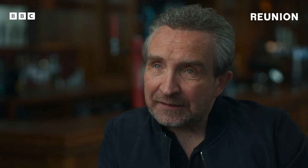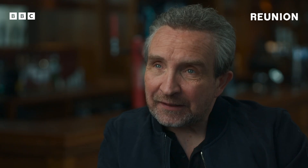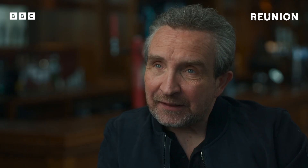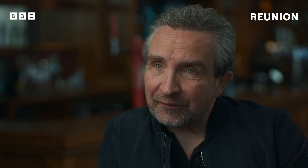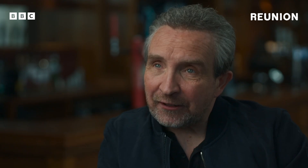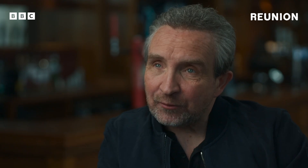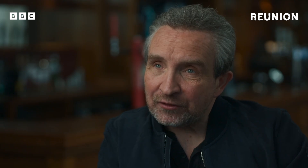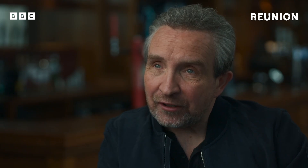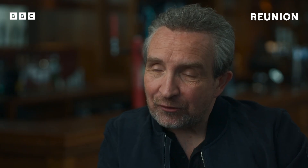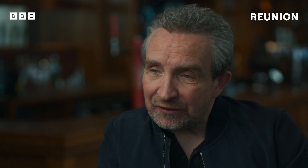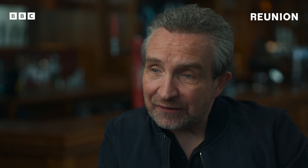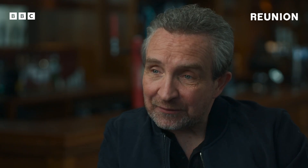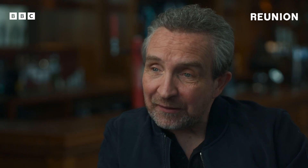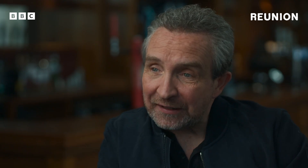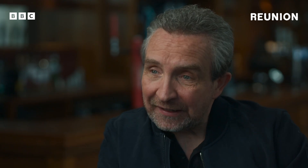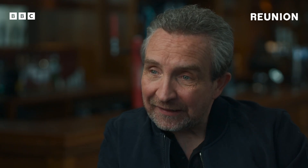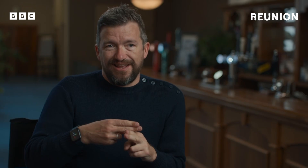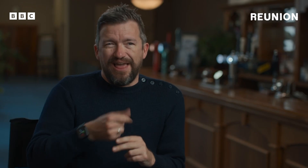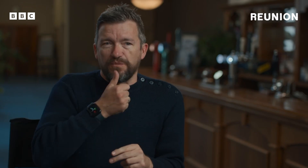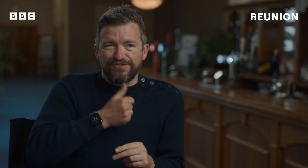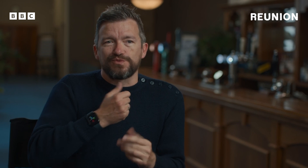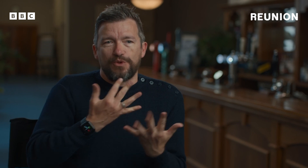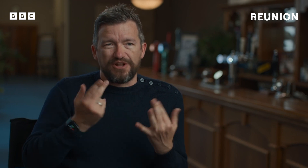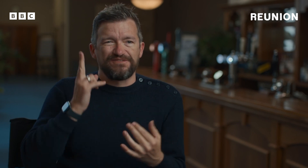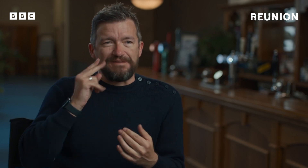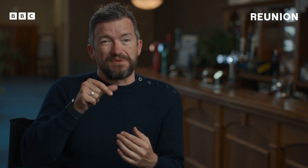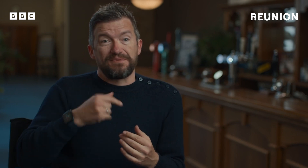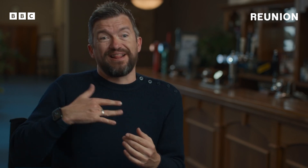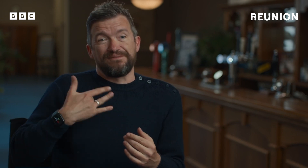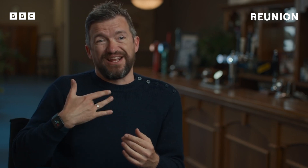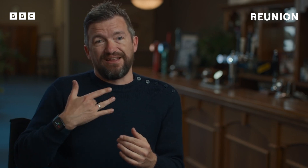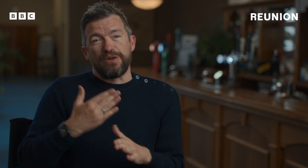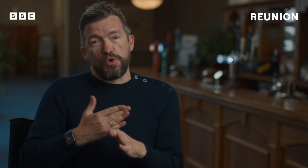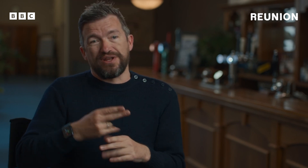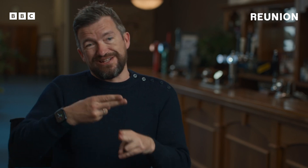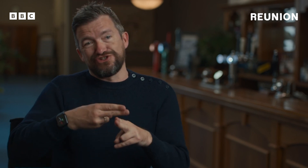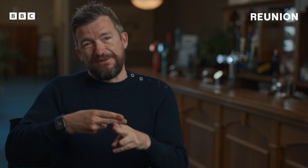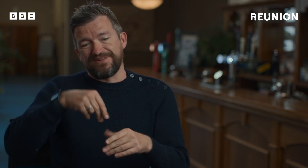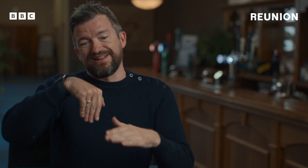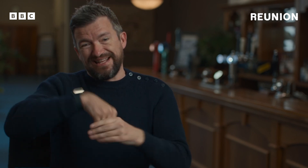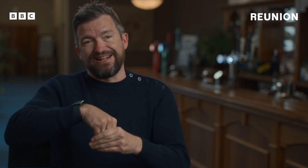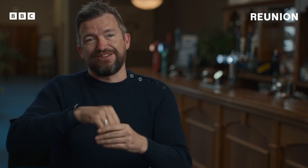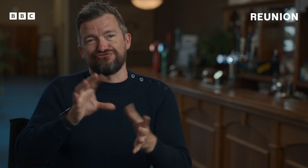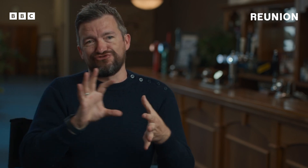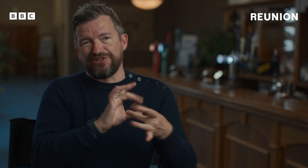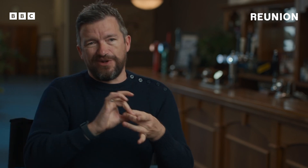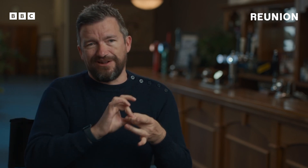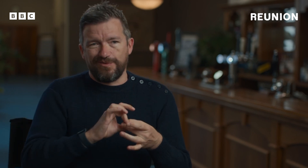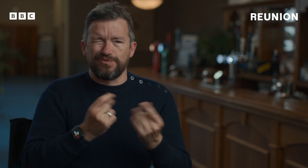There's an incredible generosity of spirit here. We've used a lot of deaf people, who live and work here in Sheffield, as part of Reunion,